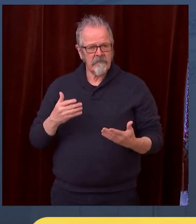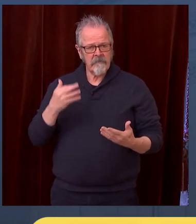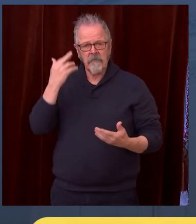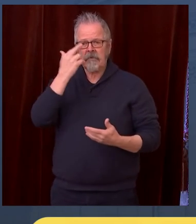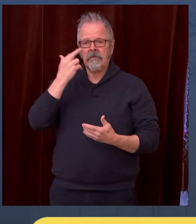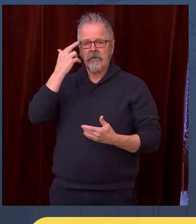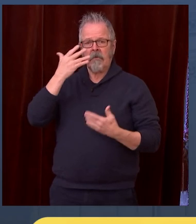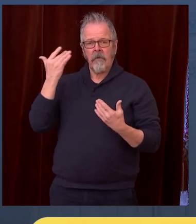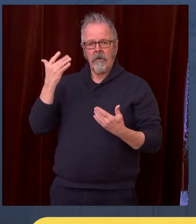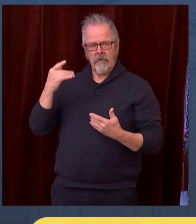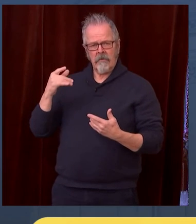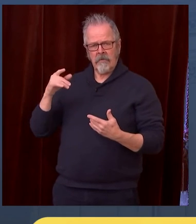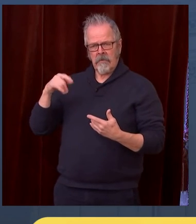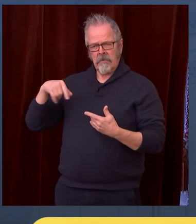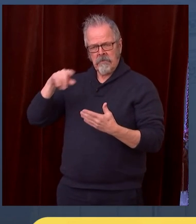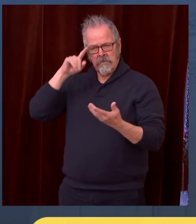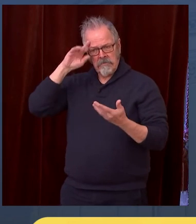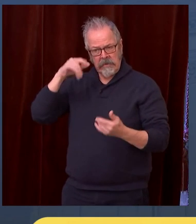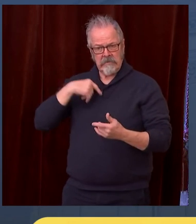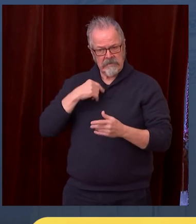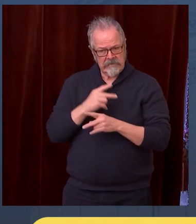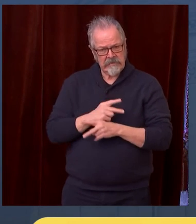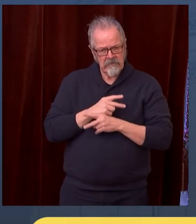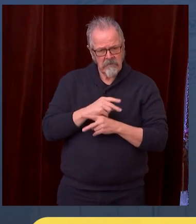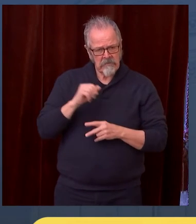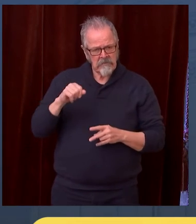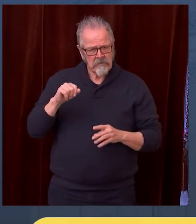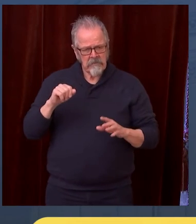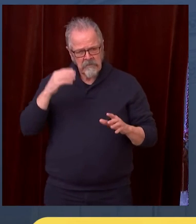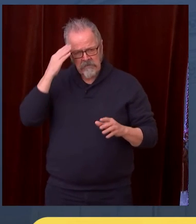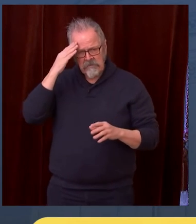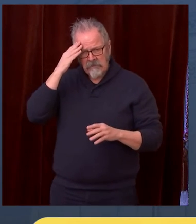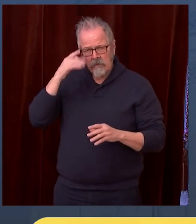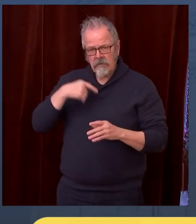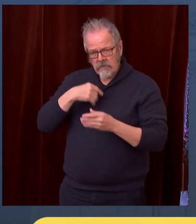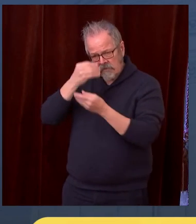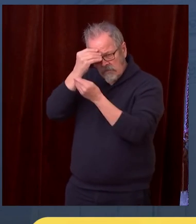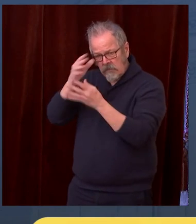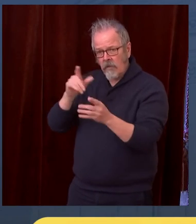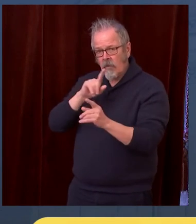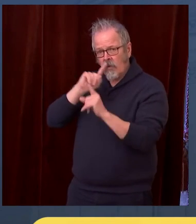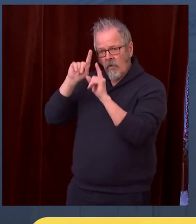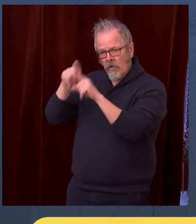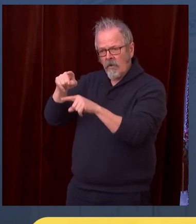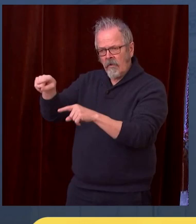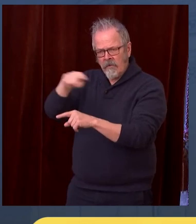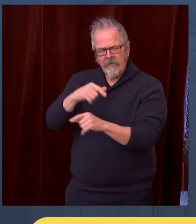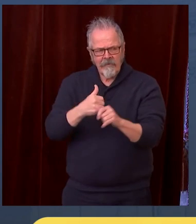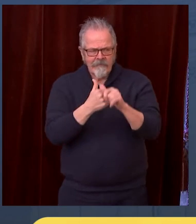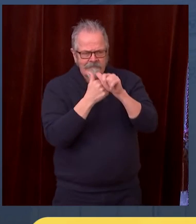have been careful have by and large follow our mandates and have been responsible.